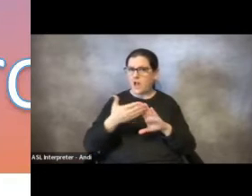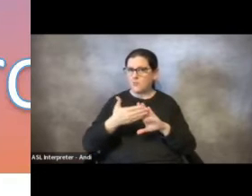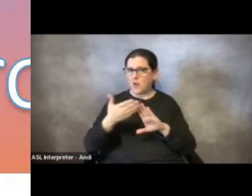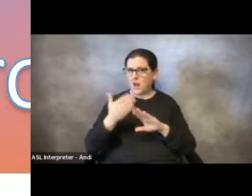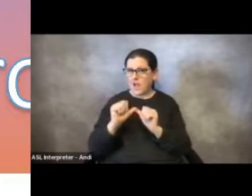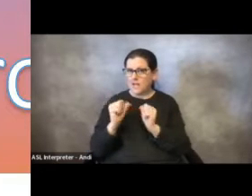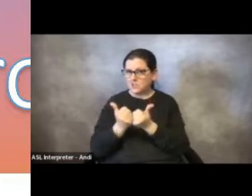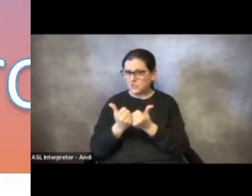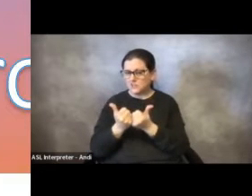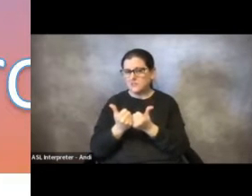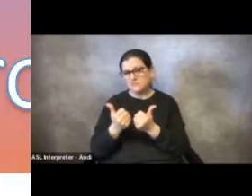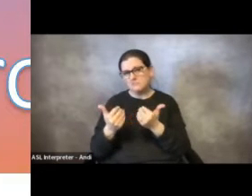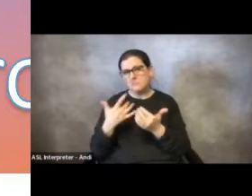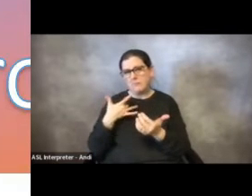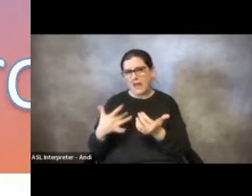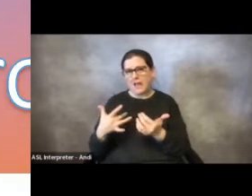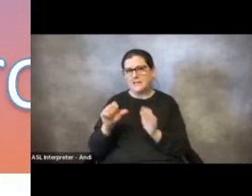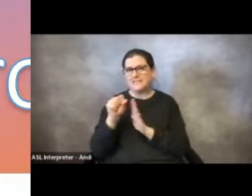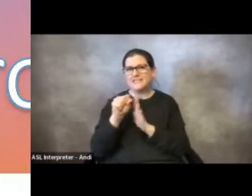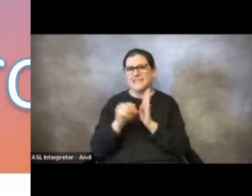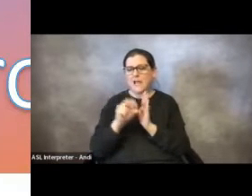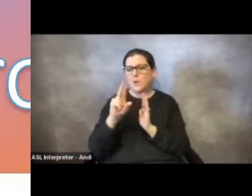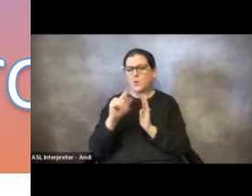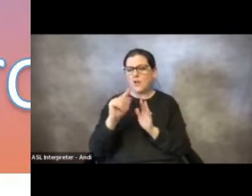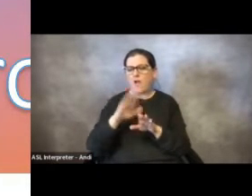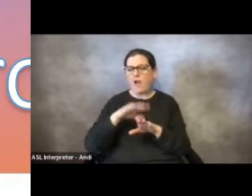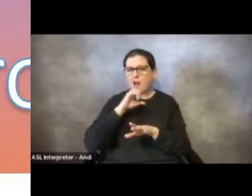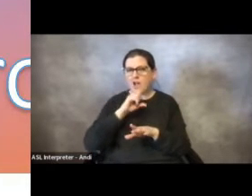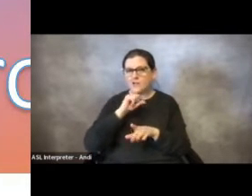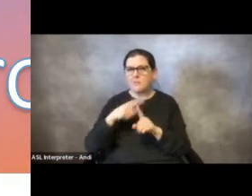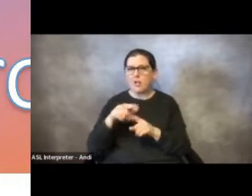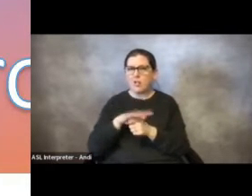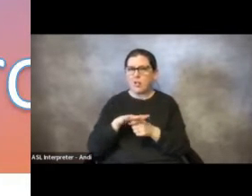many times it's the State Unit on Aging, and then you have the local agency. And so agreements